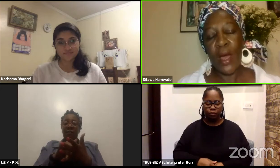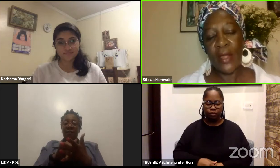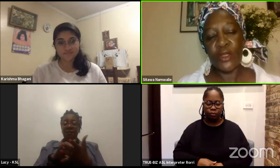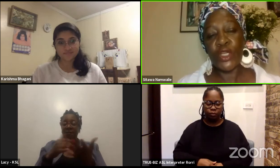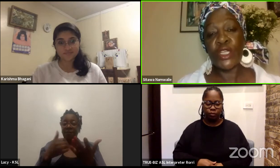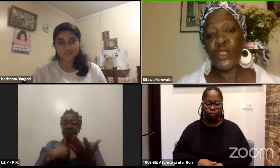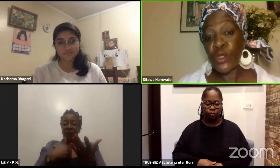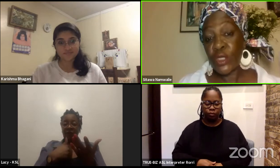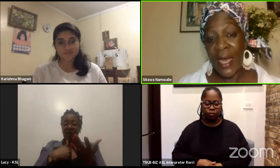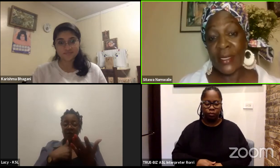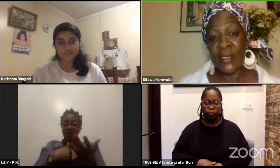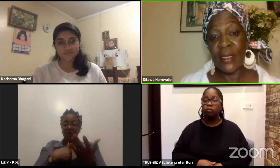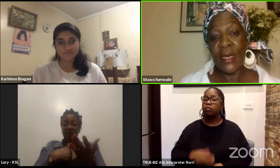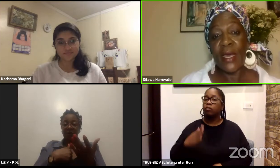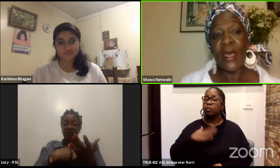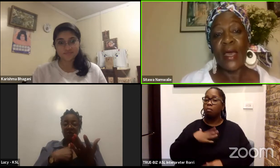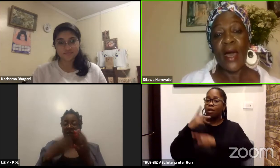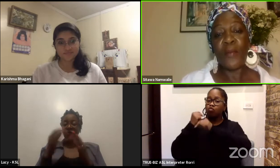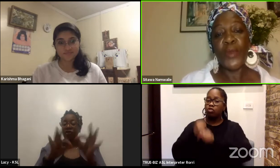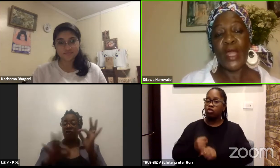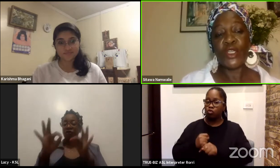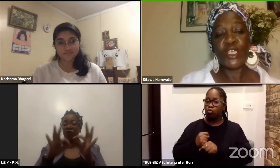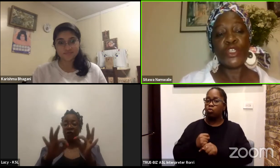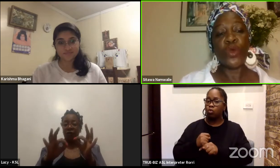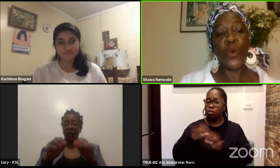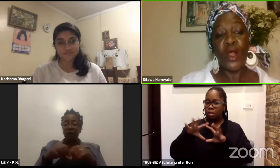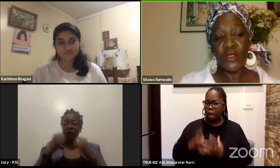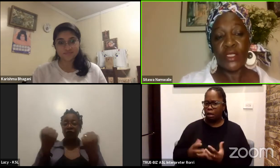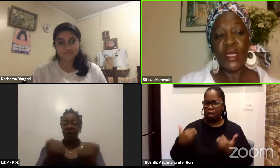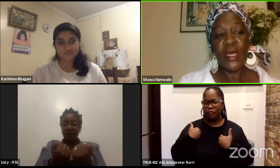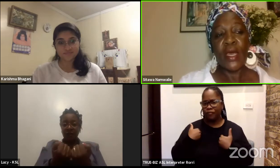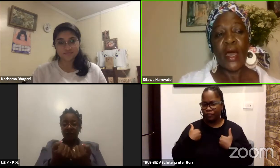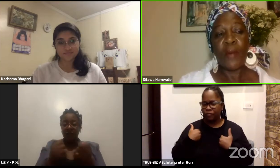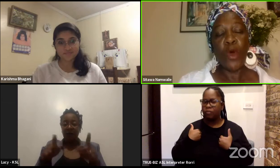I had the traditional society and traditional world